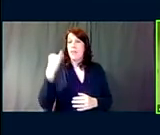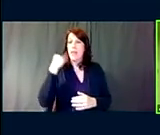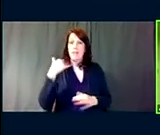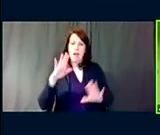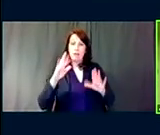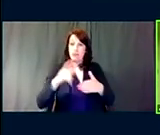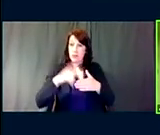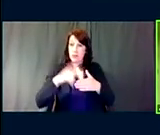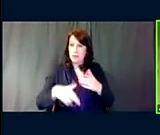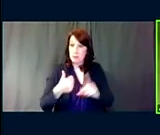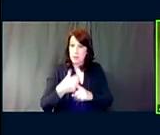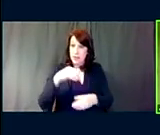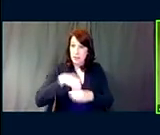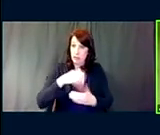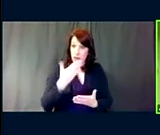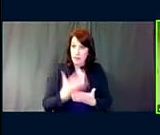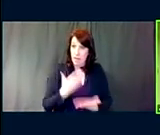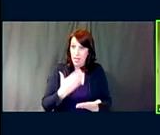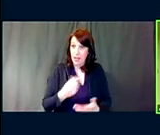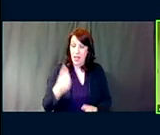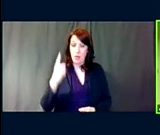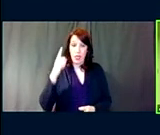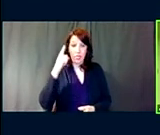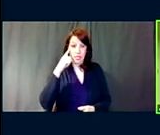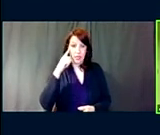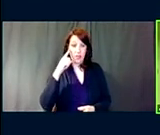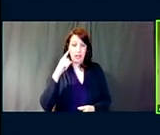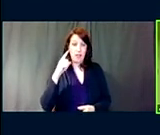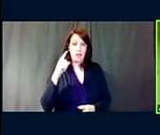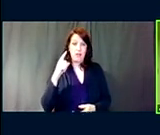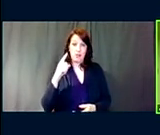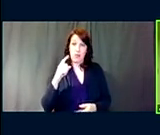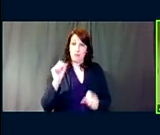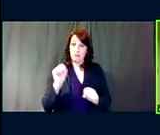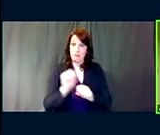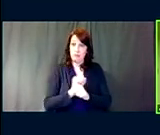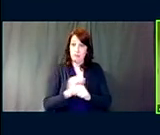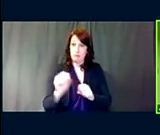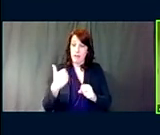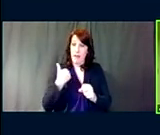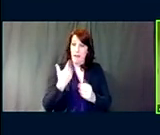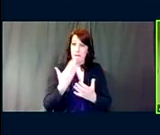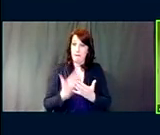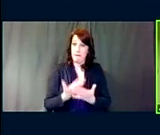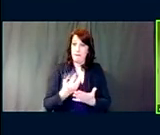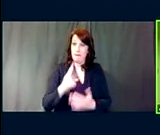AND THEN EVEN IF YOU DO HAVE RESULTS THAT ARE INTERNALLY VALID AND THINK YOU CAN MAKE THE